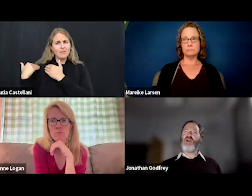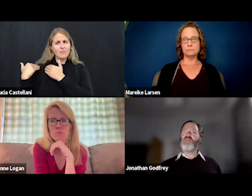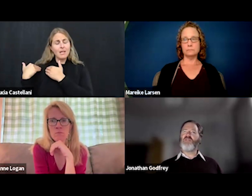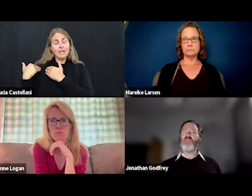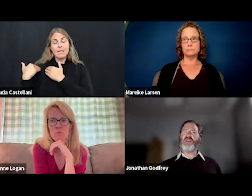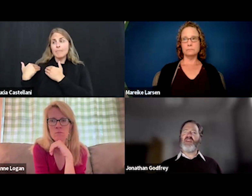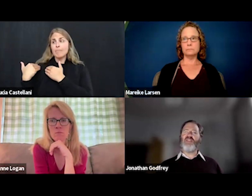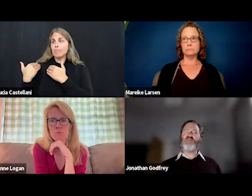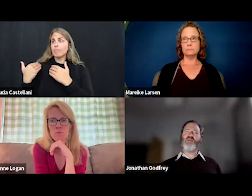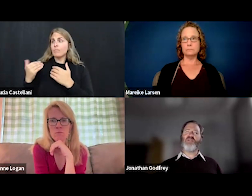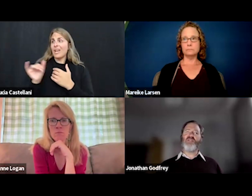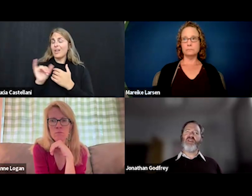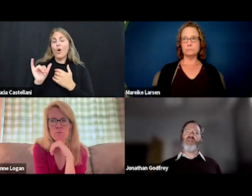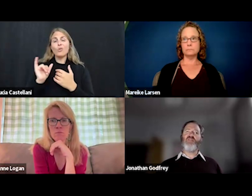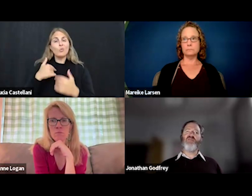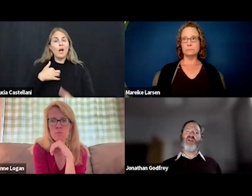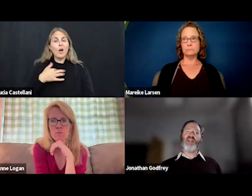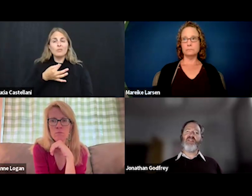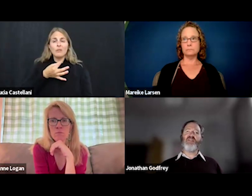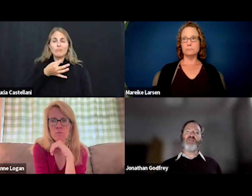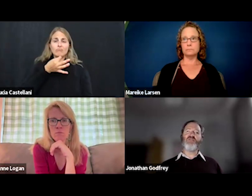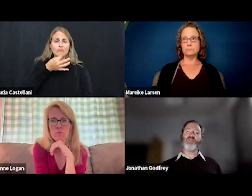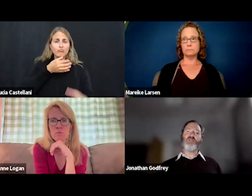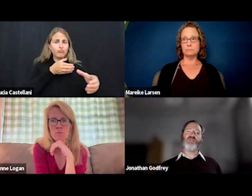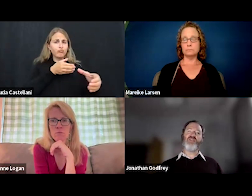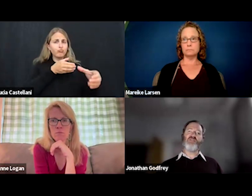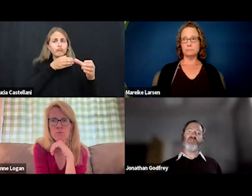I was also the expert in finding those solutions.